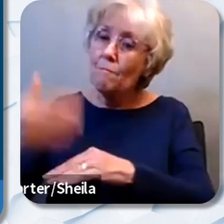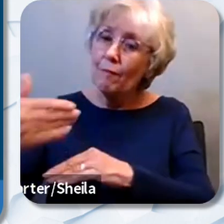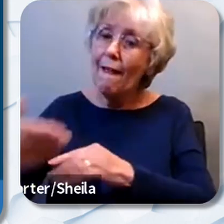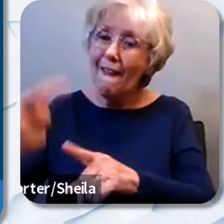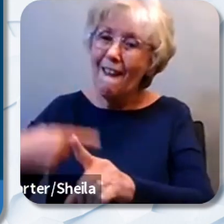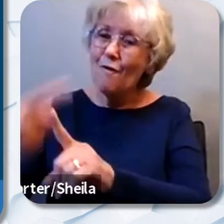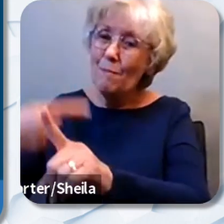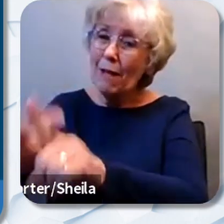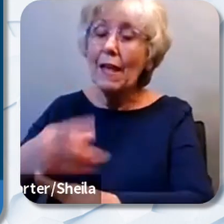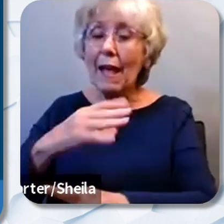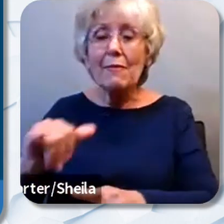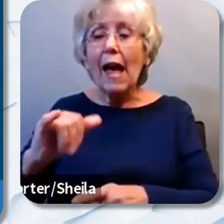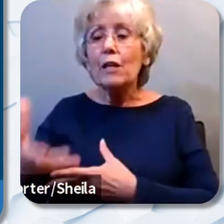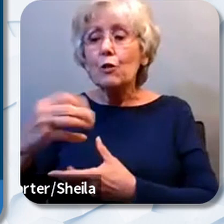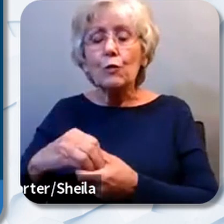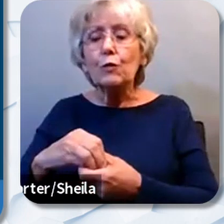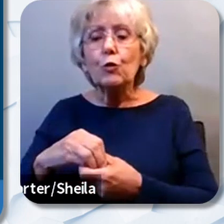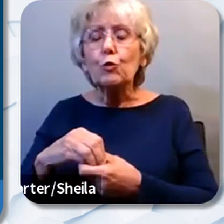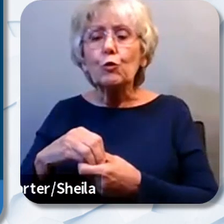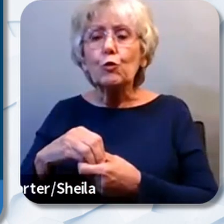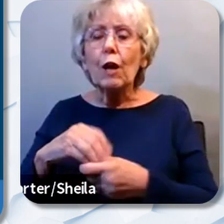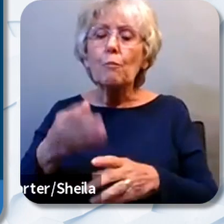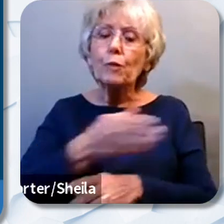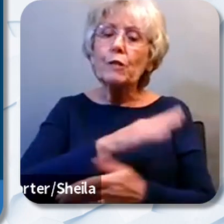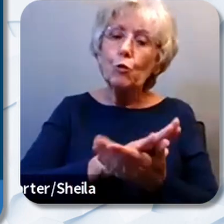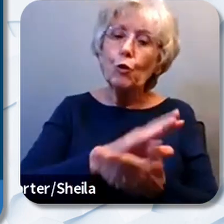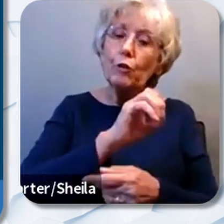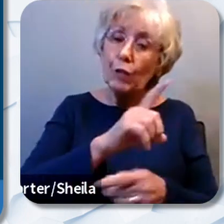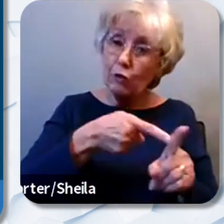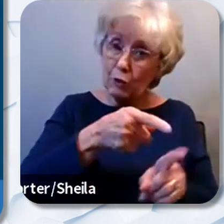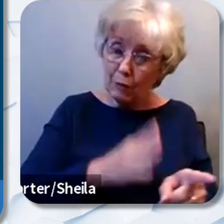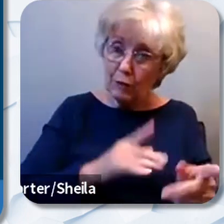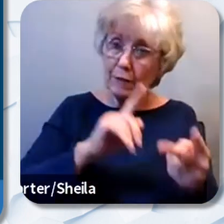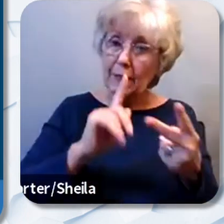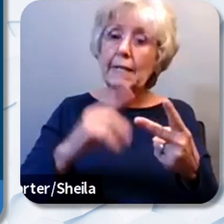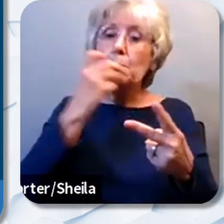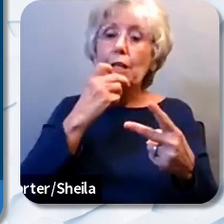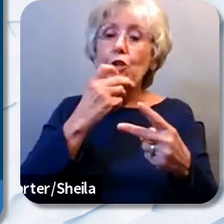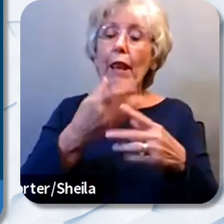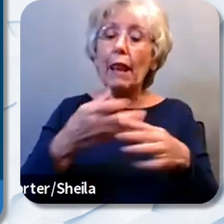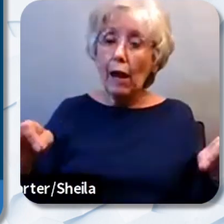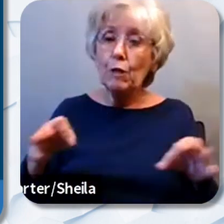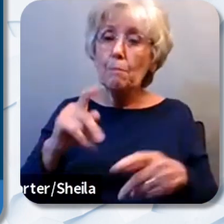consists of. A preschool education specialist as speech and language pathologist a preschool